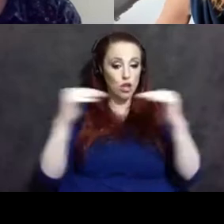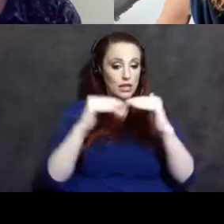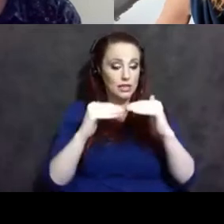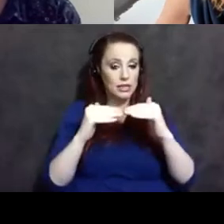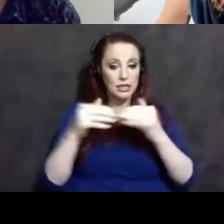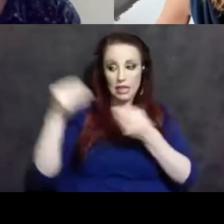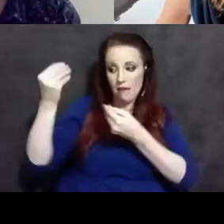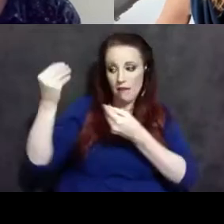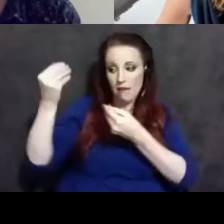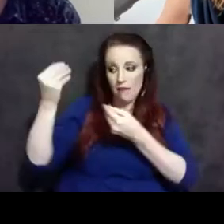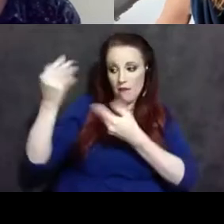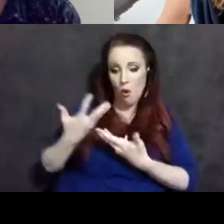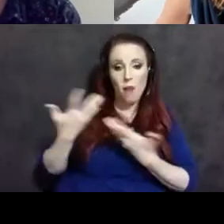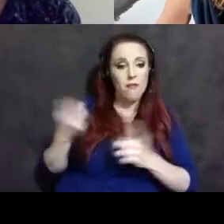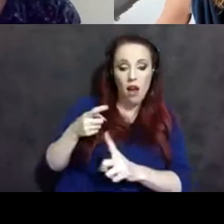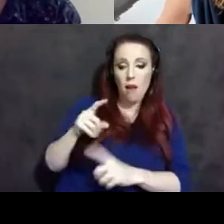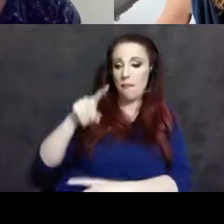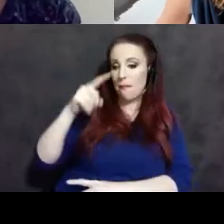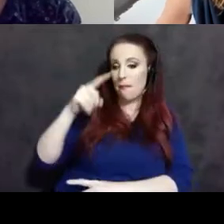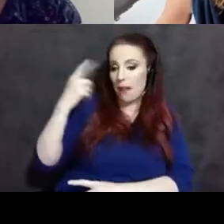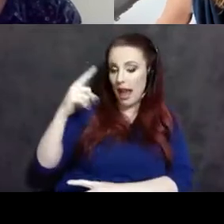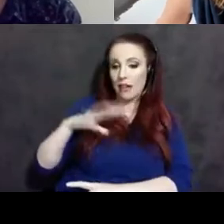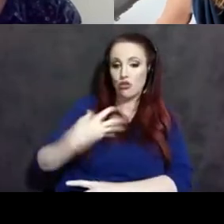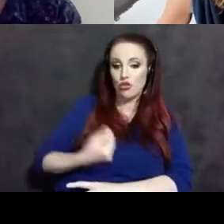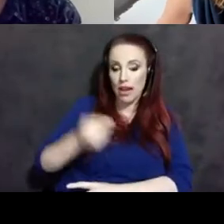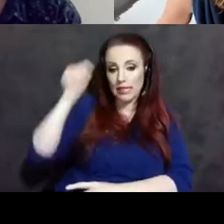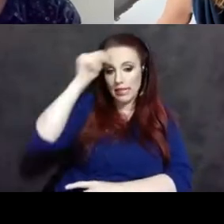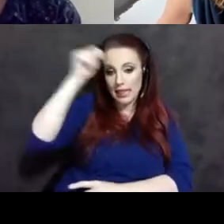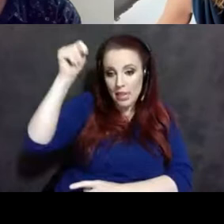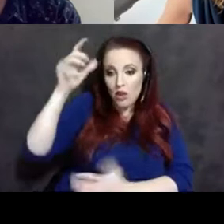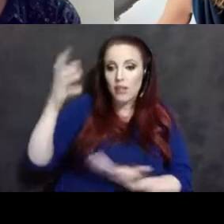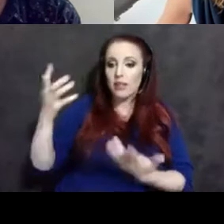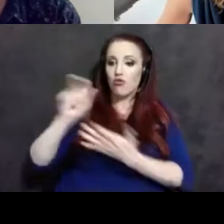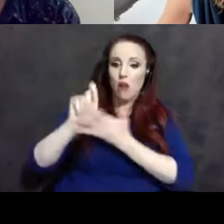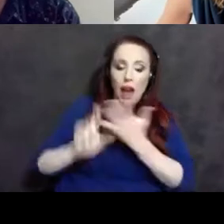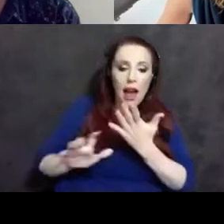trans theorists, organizers, writers and activists going back to the beginning of this uncan.